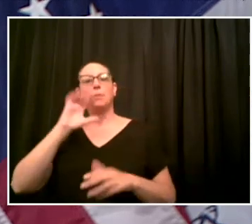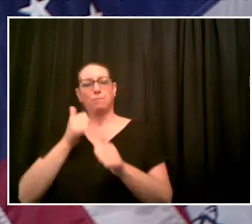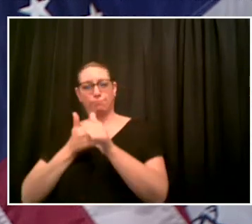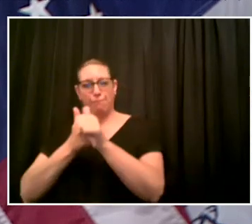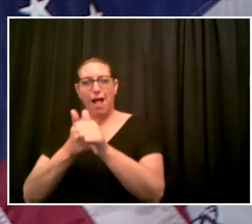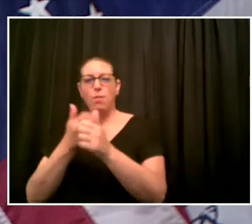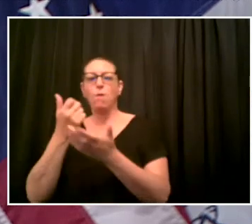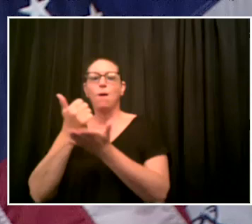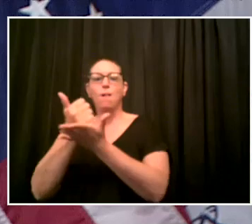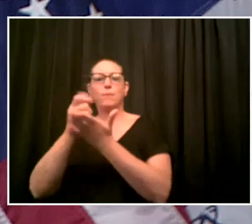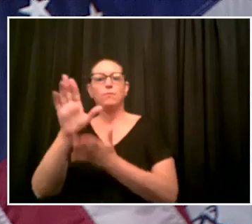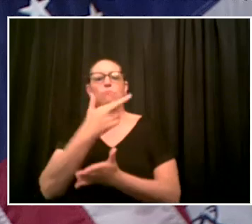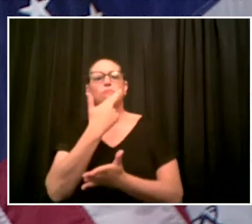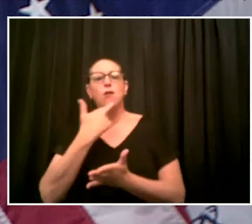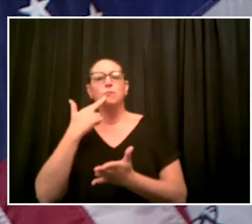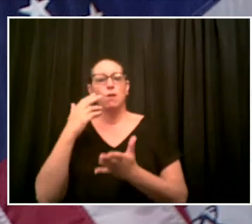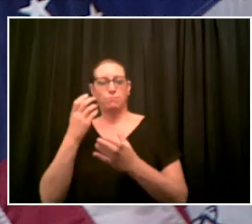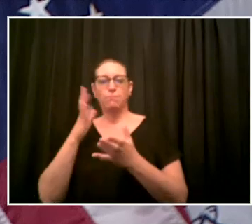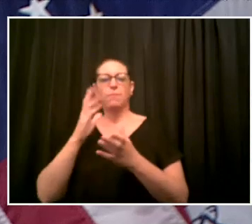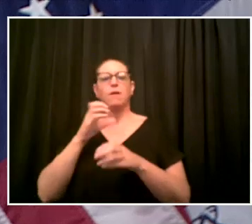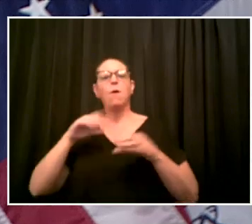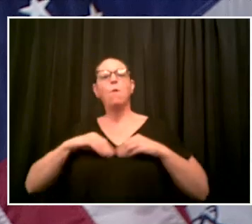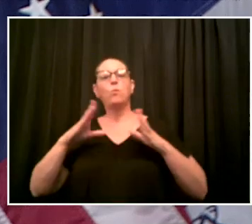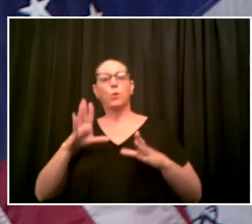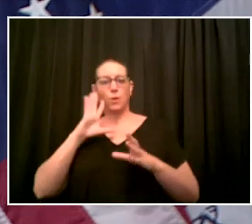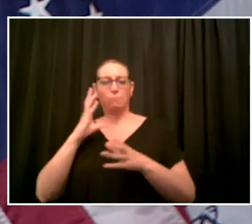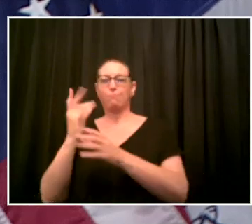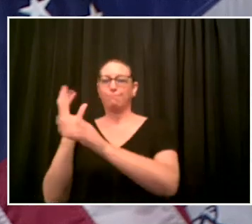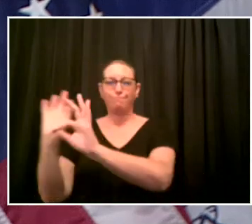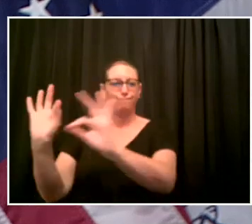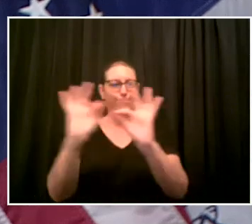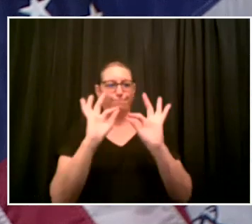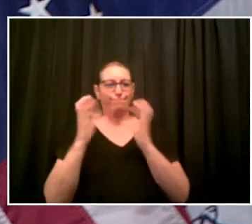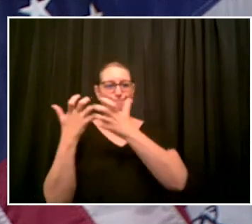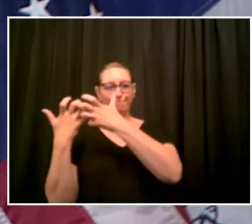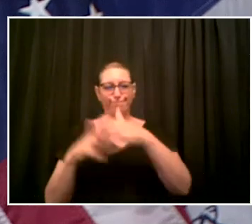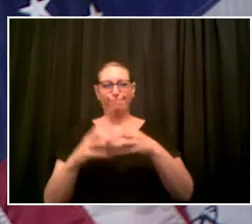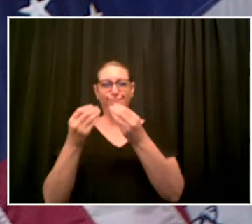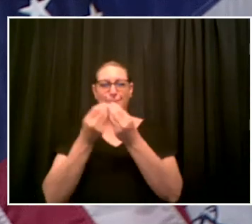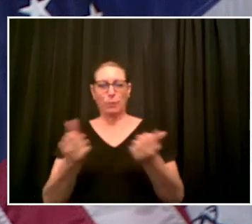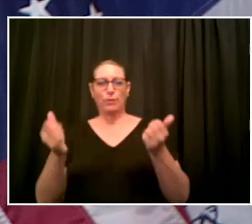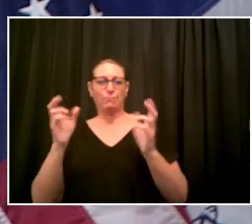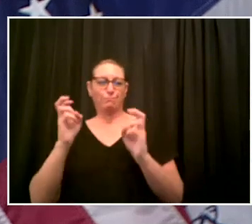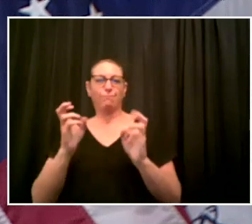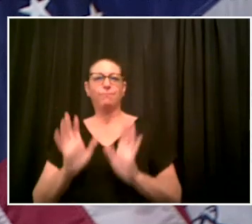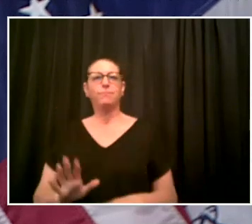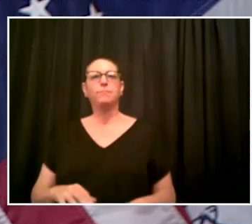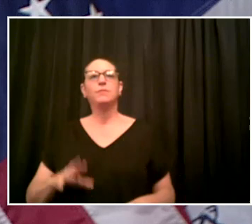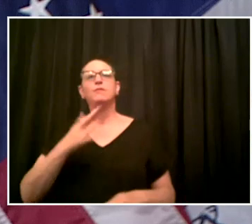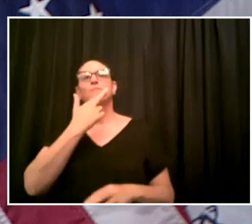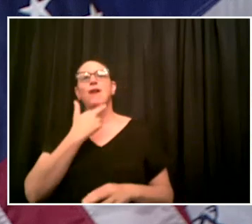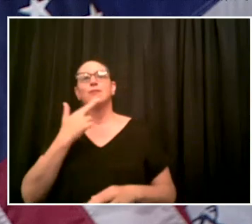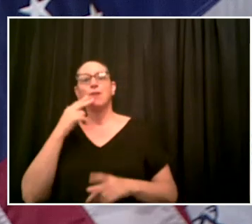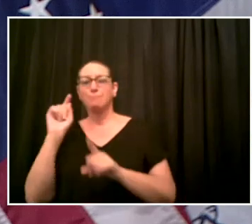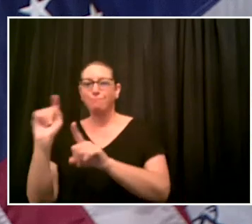BUSINESS OWNERS LIEK THE OWNER OF MELVIN'S RESTAURANTIN HARLEM, LIKE